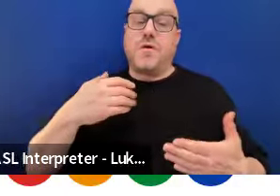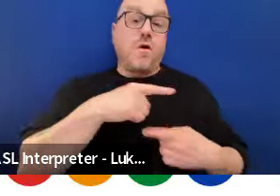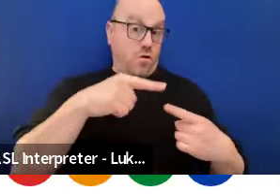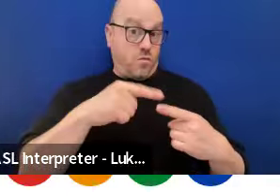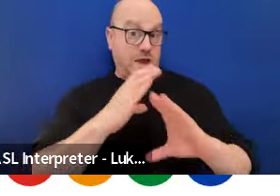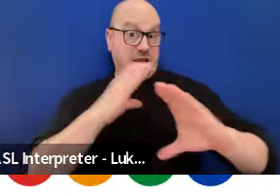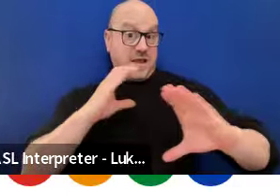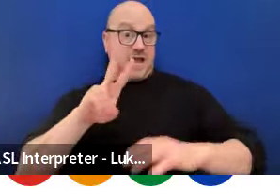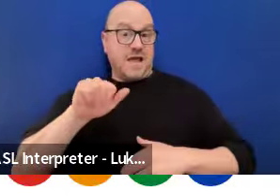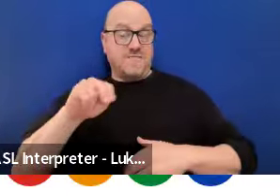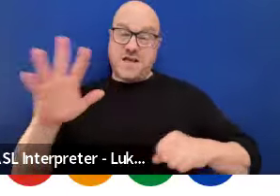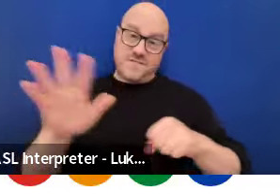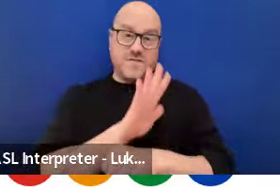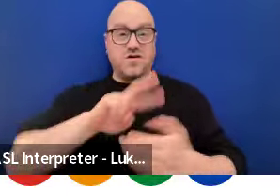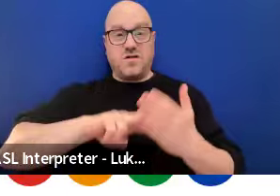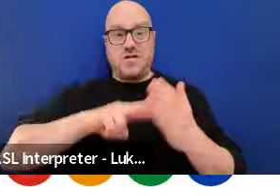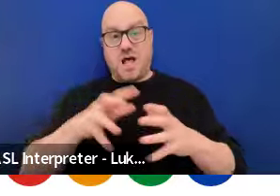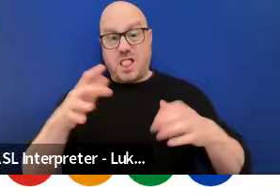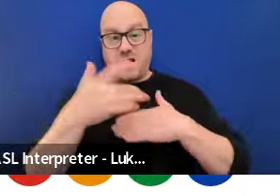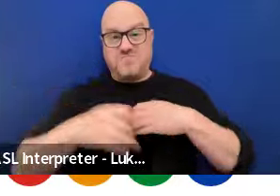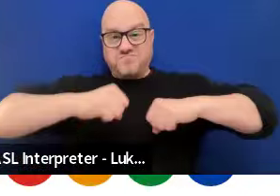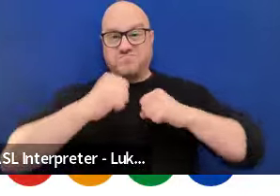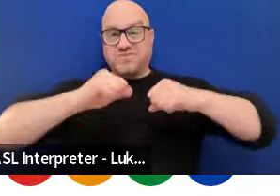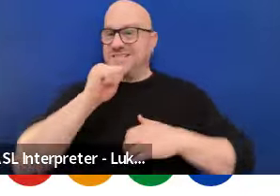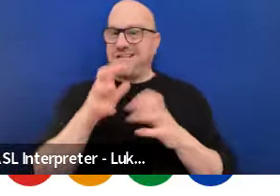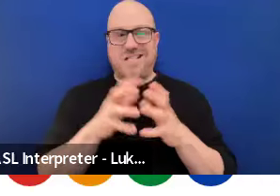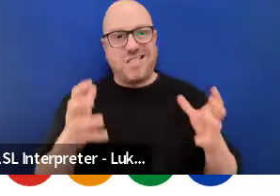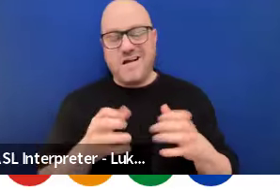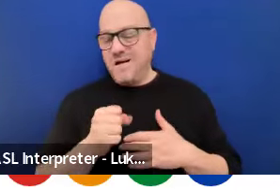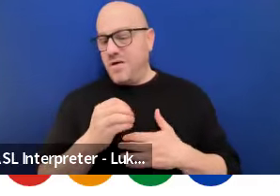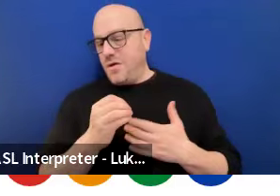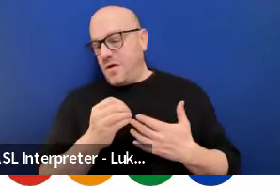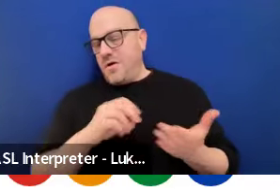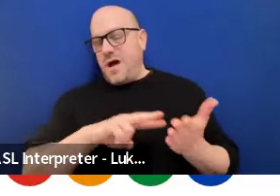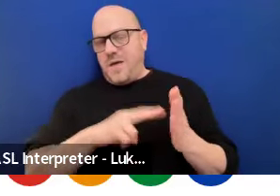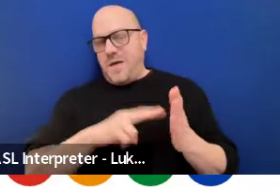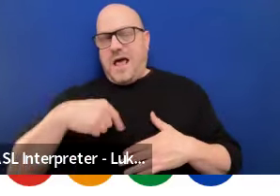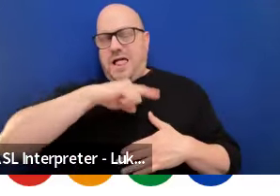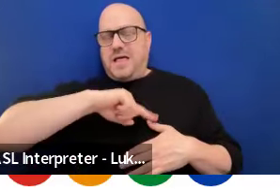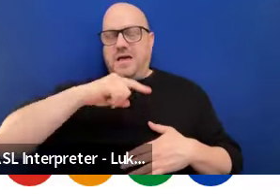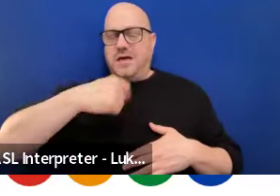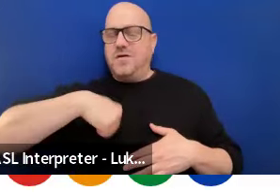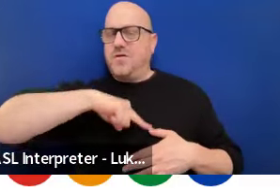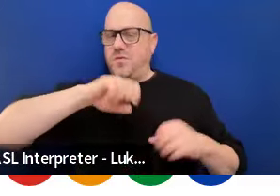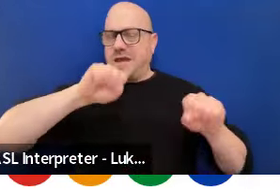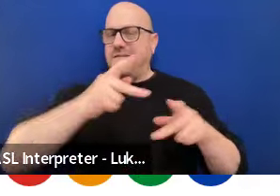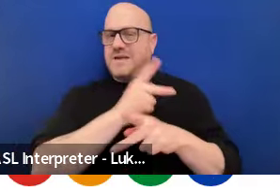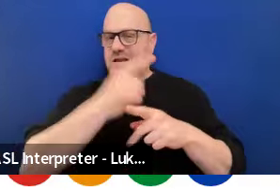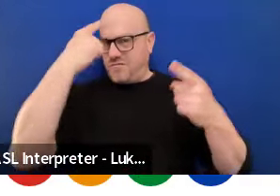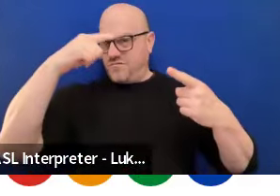ON THE FLOOR. WHEN YOU GET A VAN FULL, THERE'S NOT A TON OF SPACE. I THINK CERTAINLY SEEMS